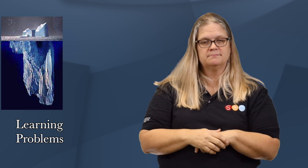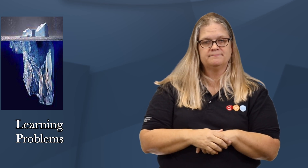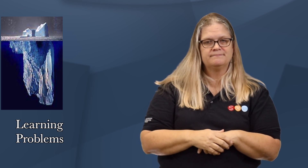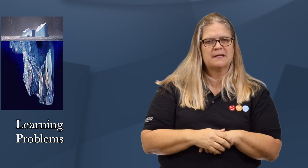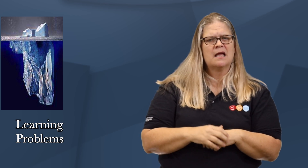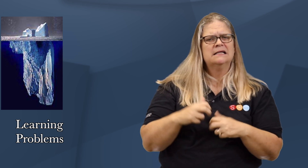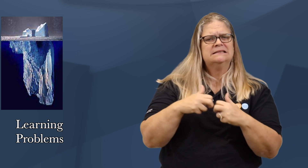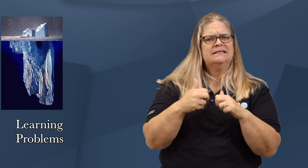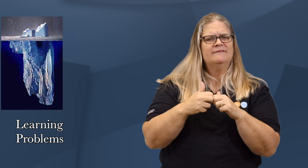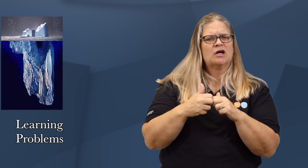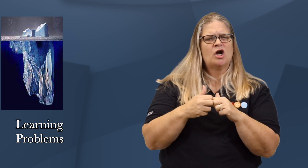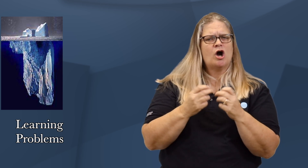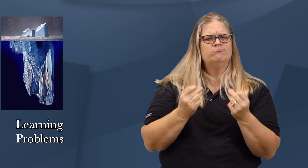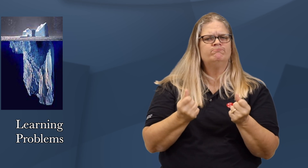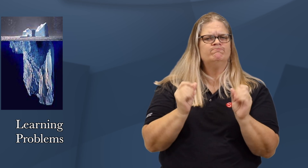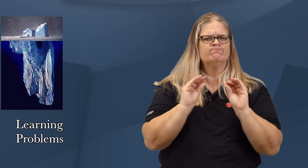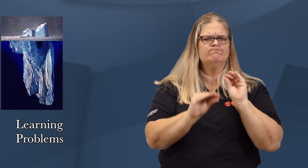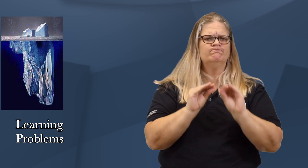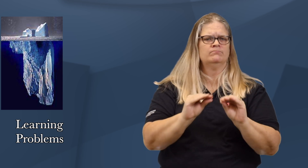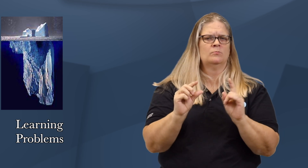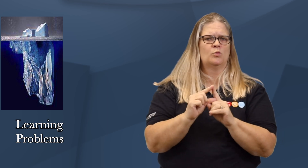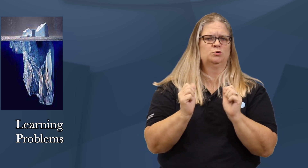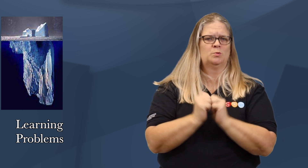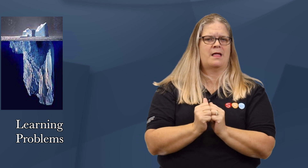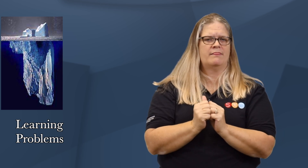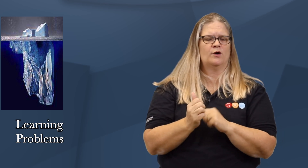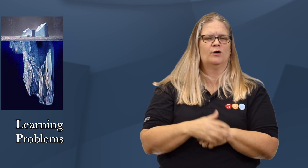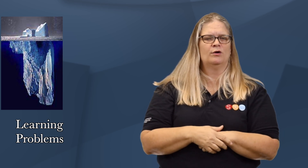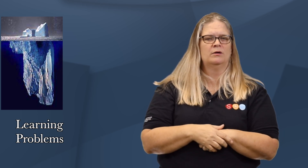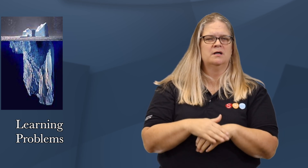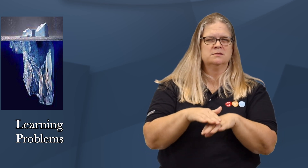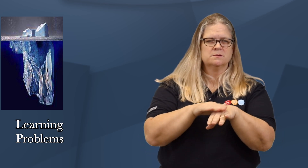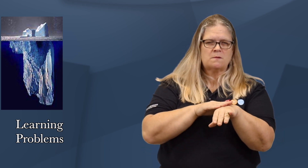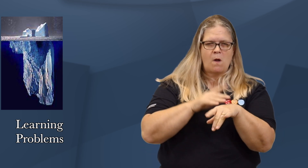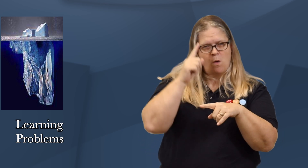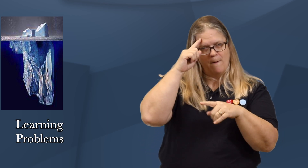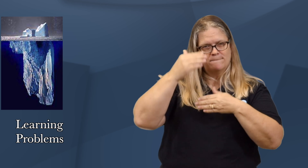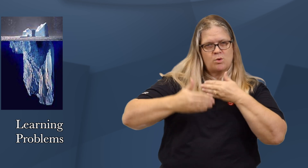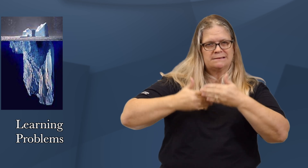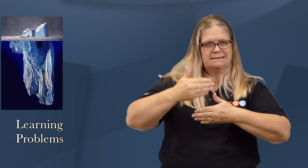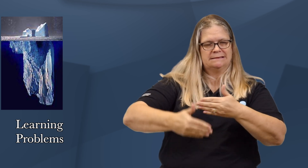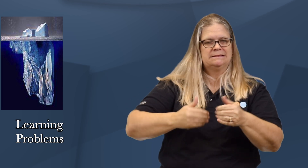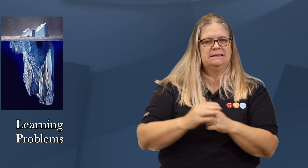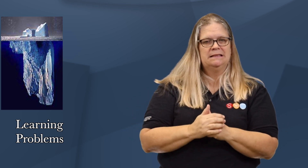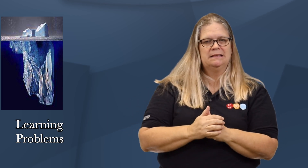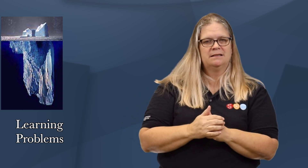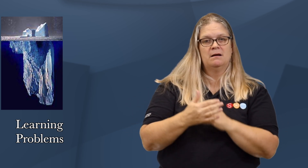difficulty rapidly putting words together, slow processing,